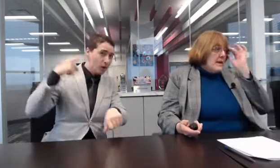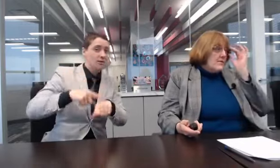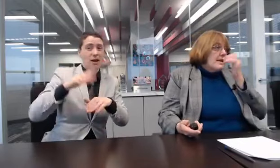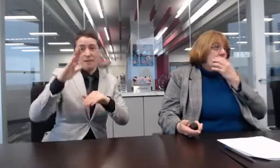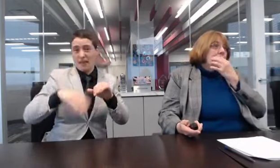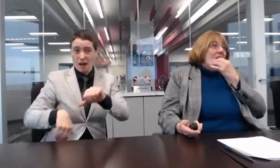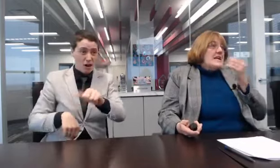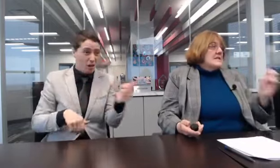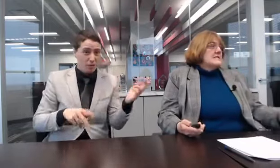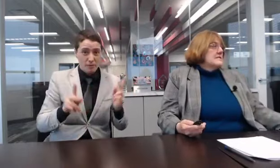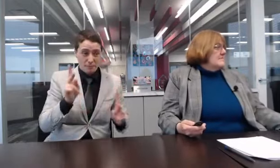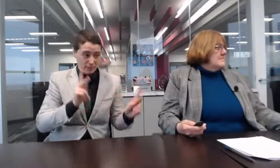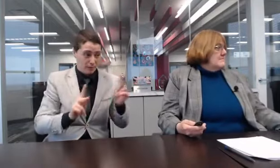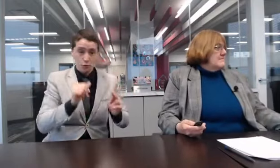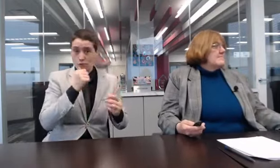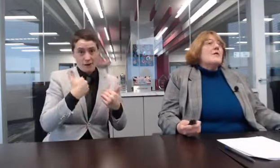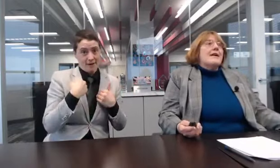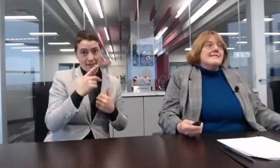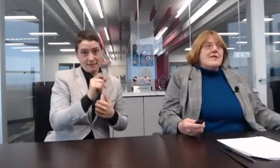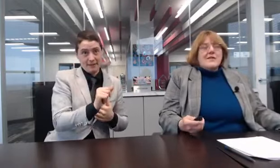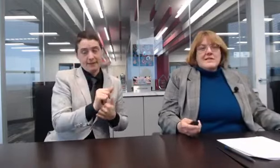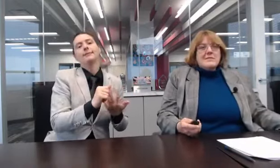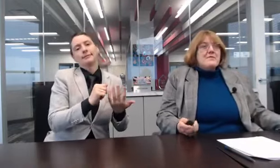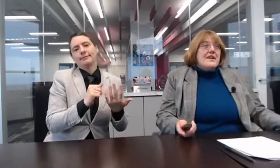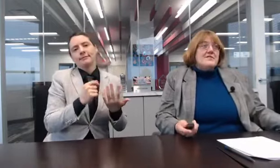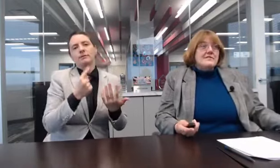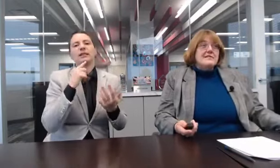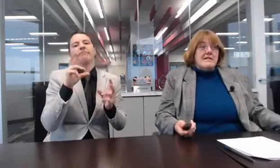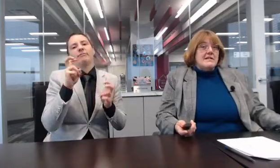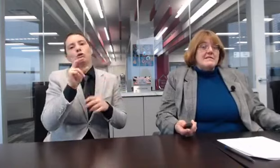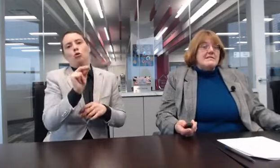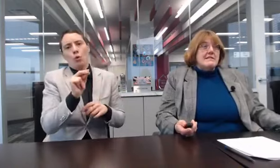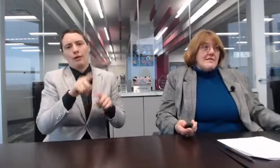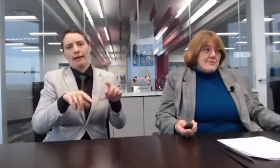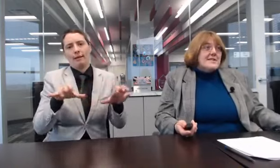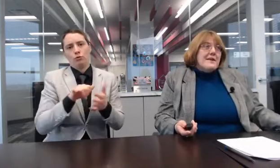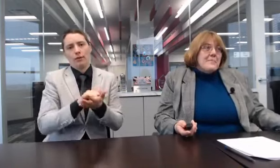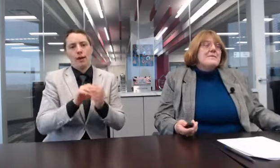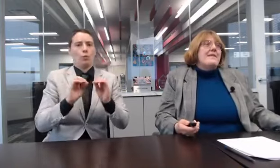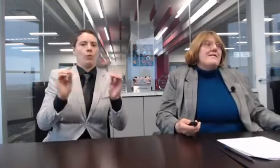Okay, okay. So let me provide just another tip.